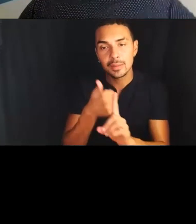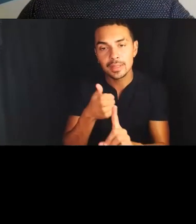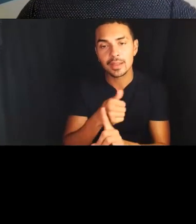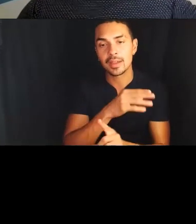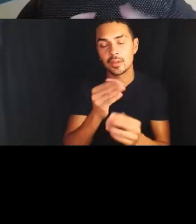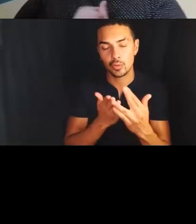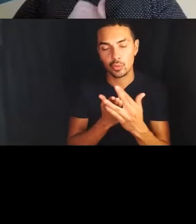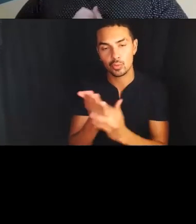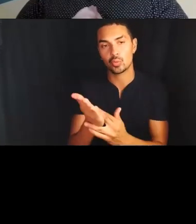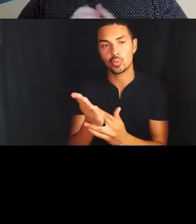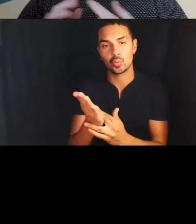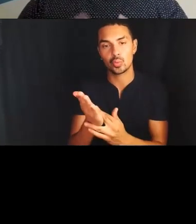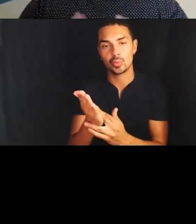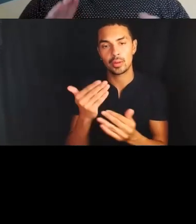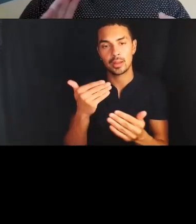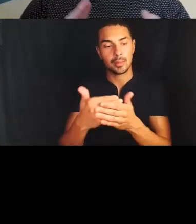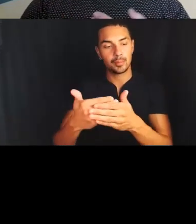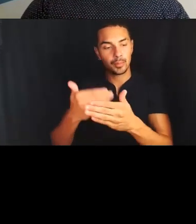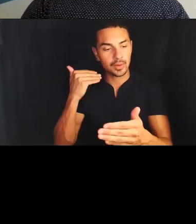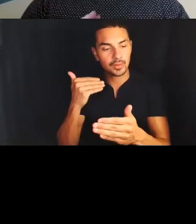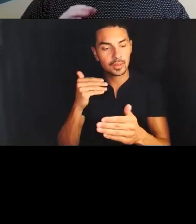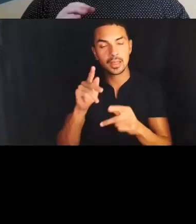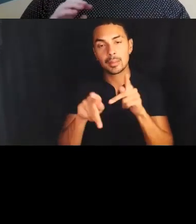like the previous person said, journaling, music,